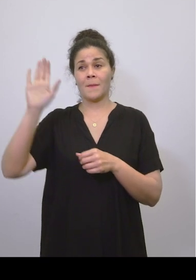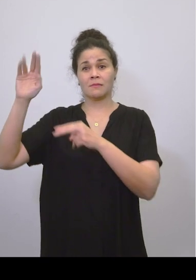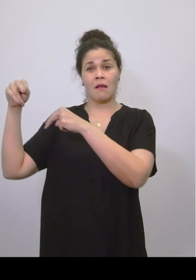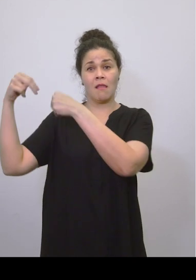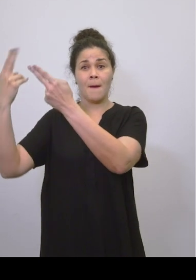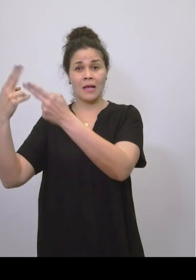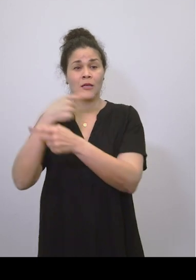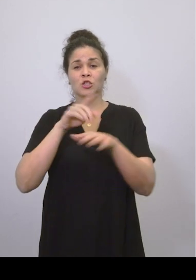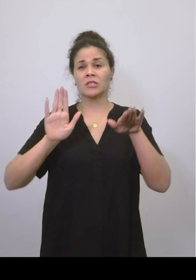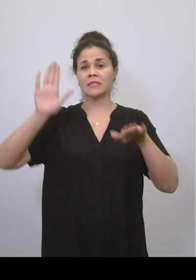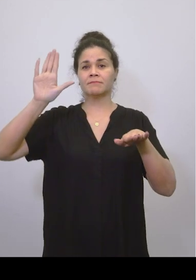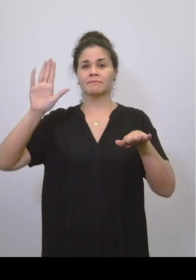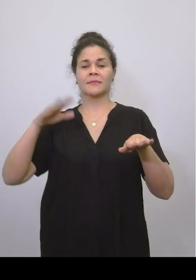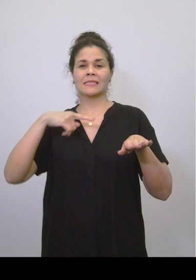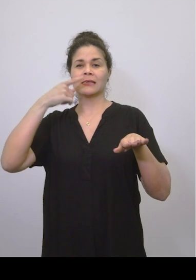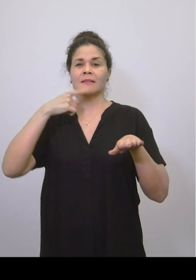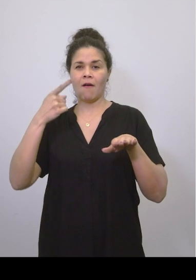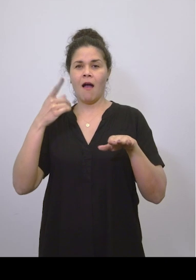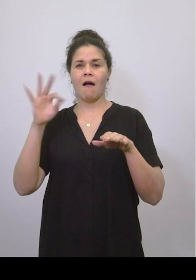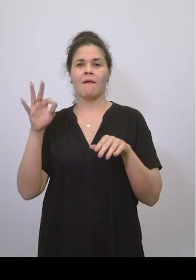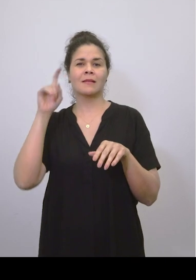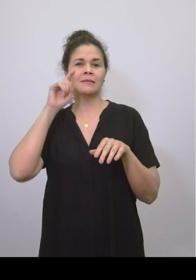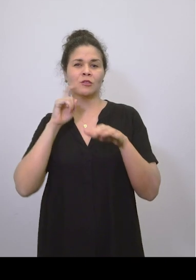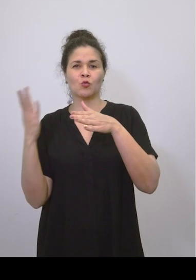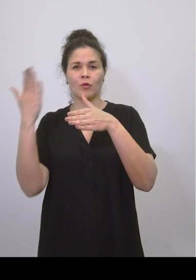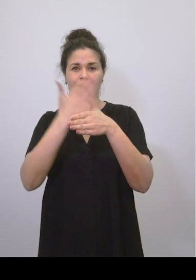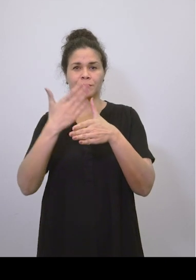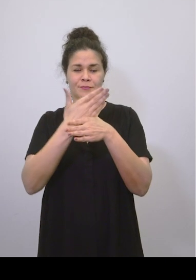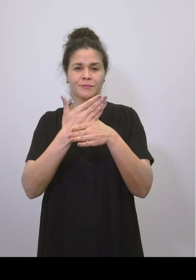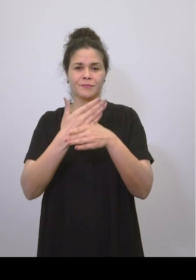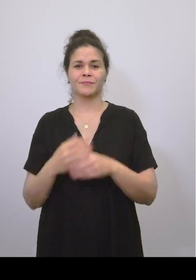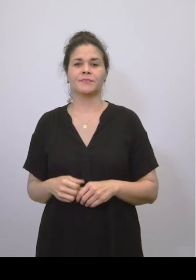alleging sexual harassment.